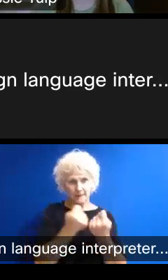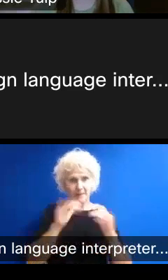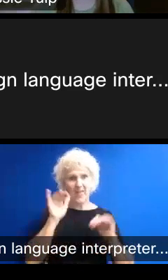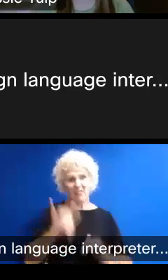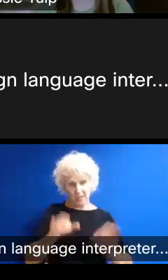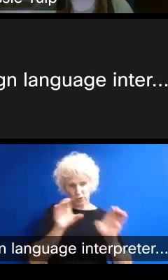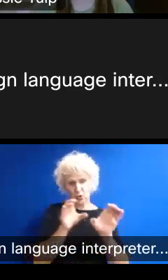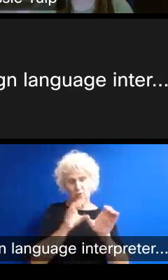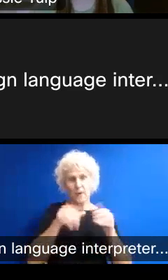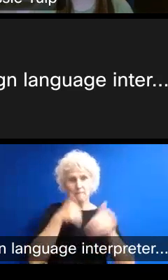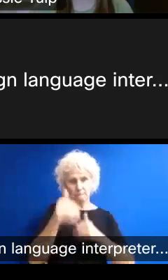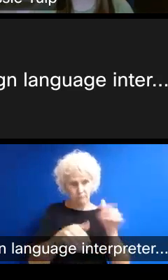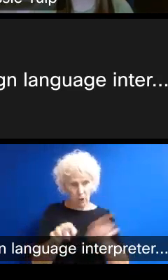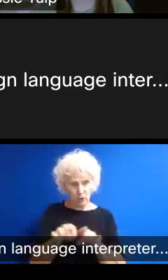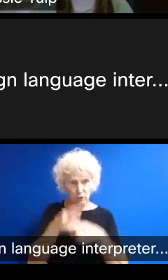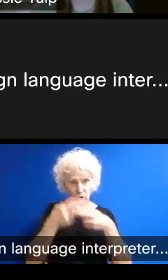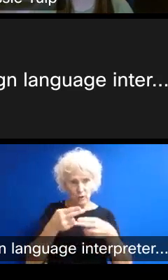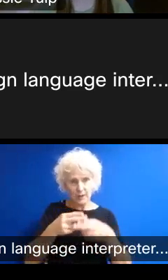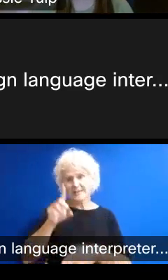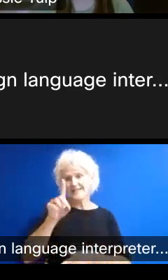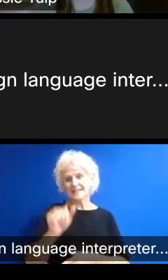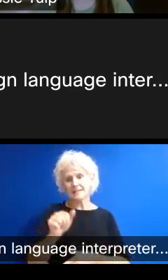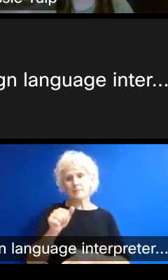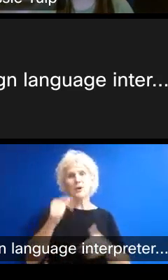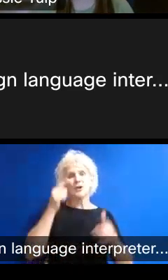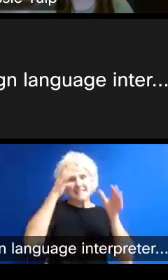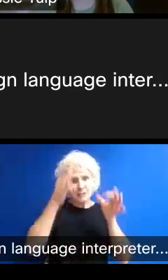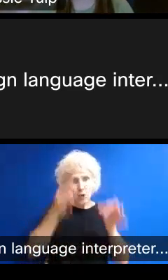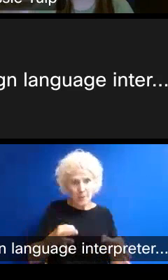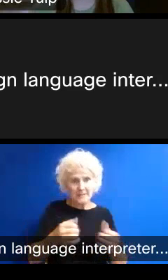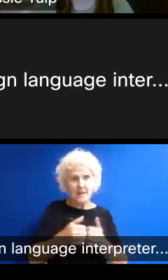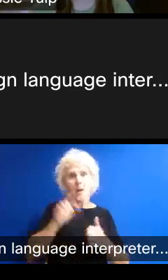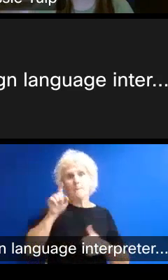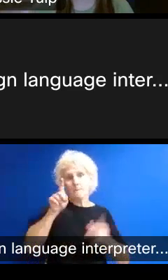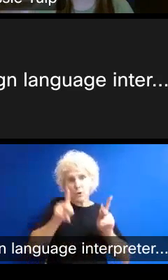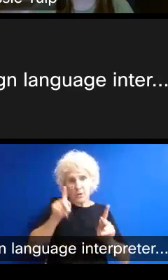is also called a disability determination. A person must be certified disabled in order to